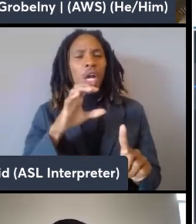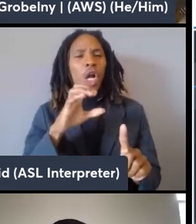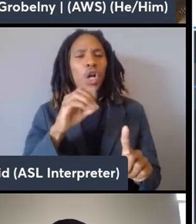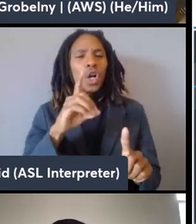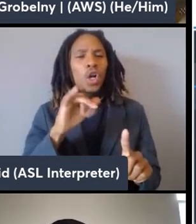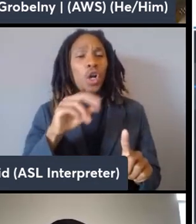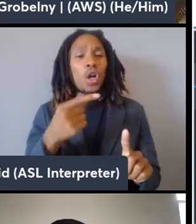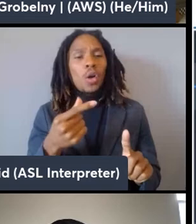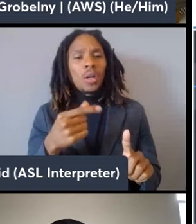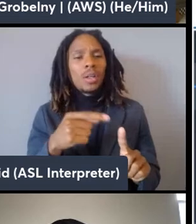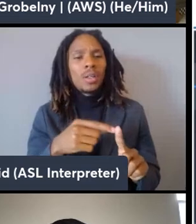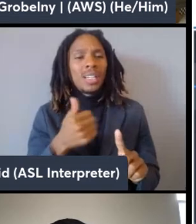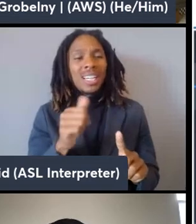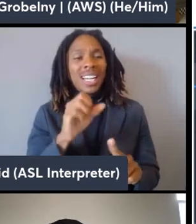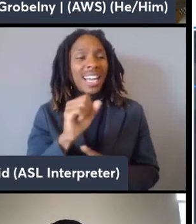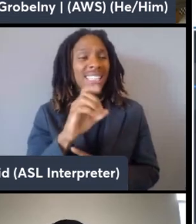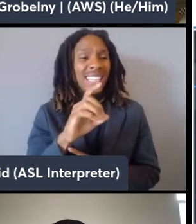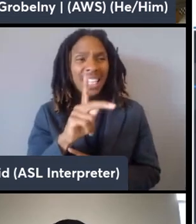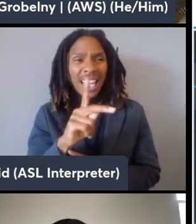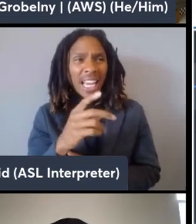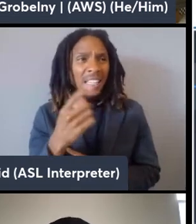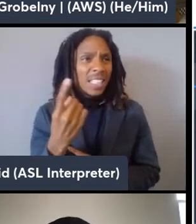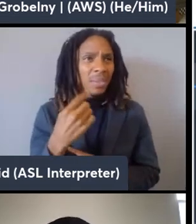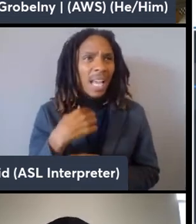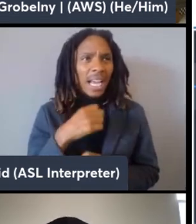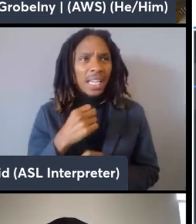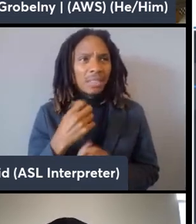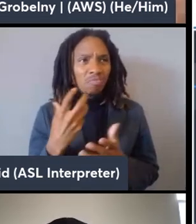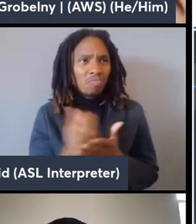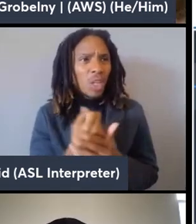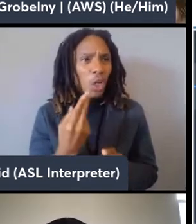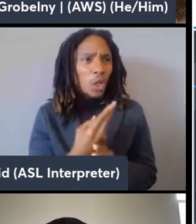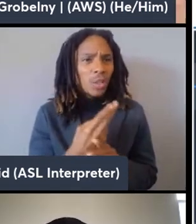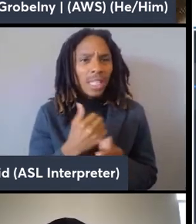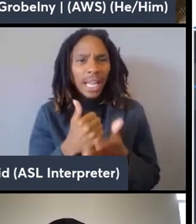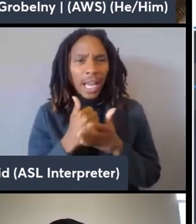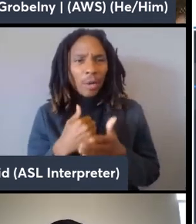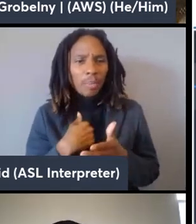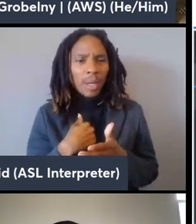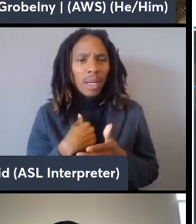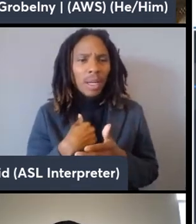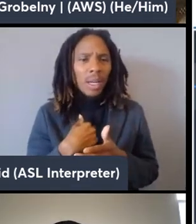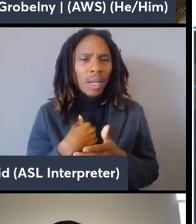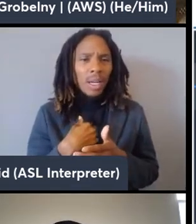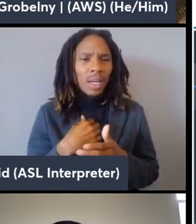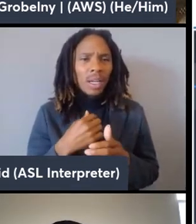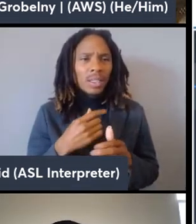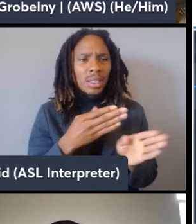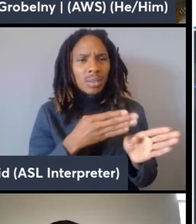any SDKs or anything I can utilize to help me with that? Yeah. - URLs to the API, things like that?